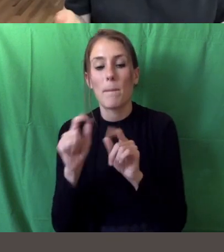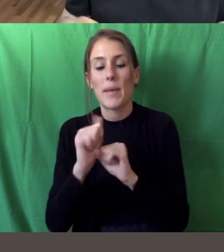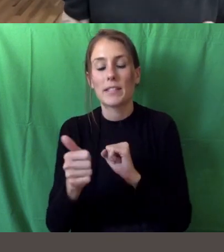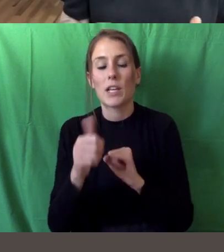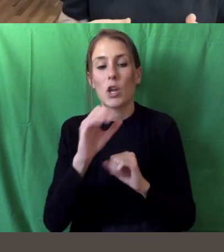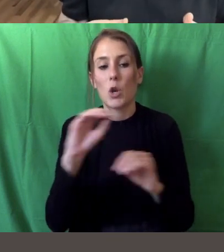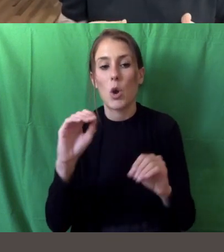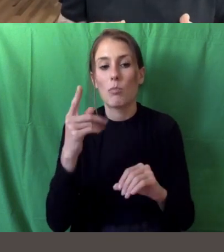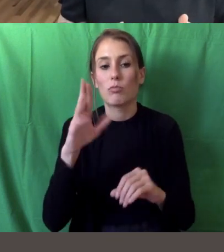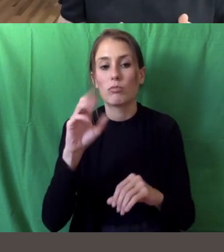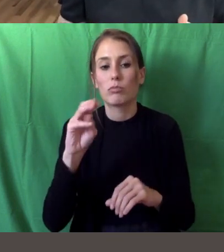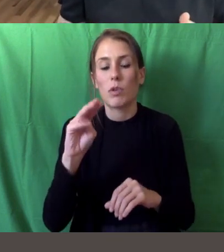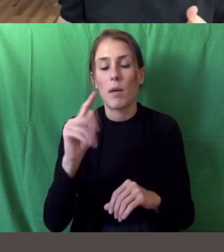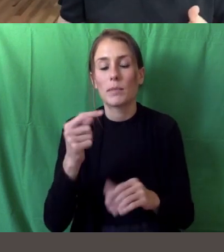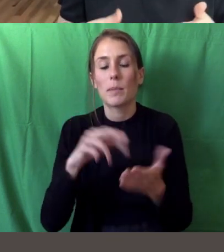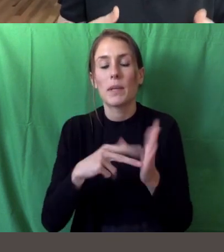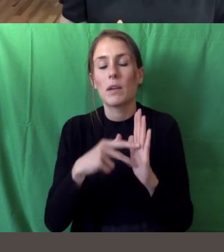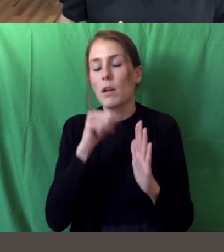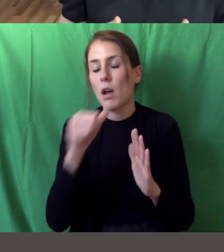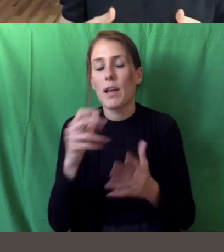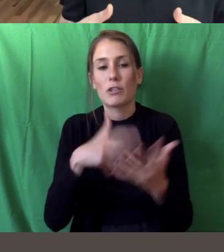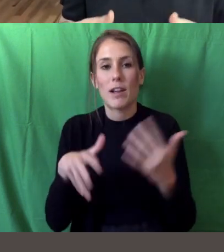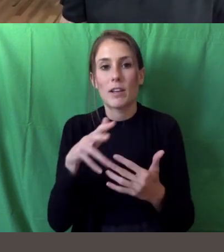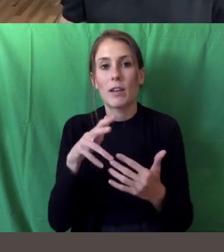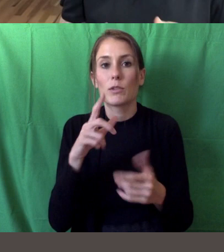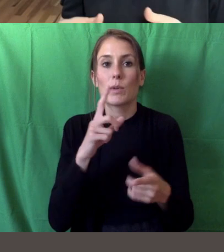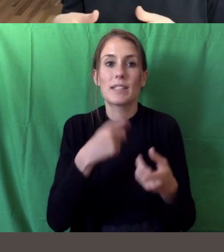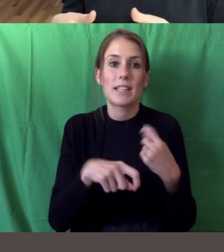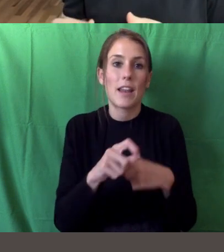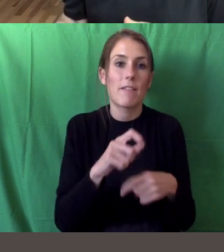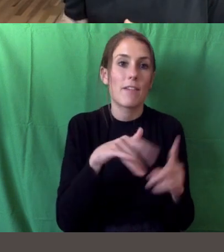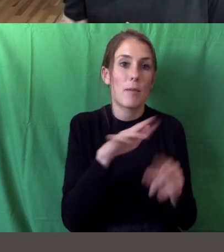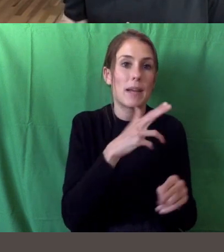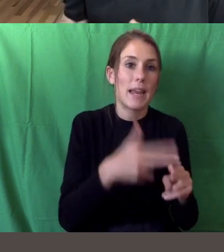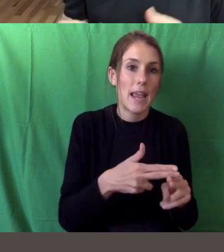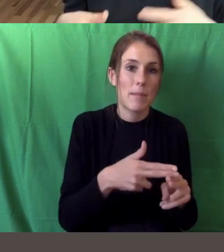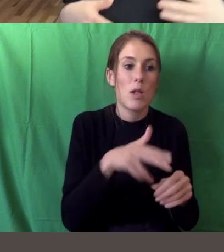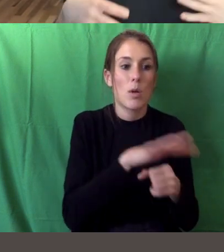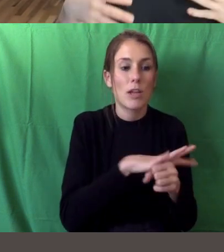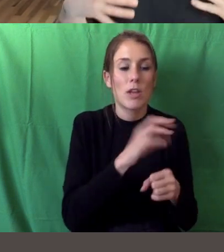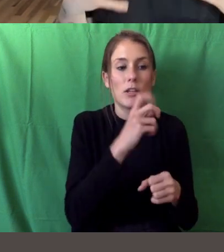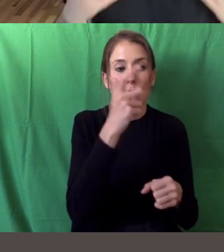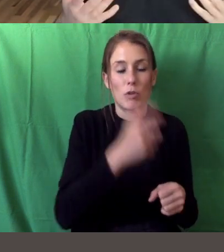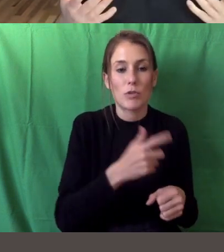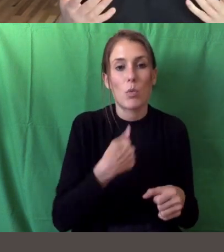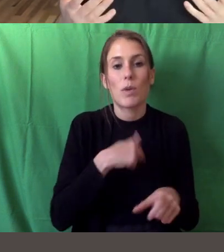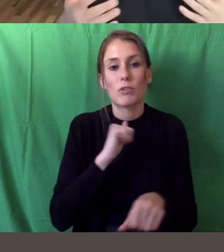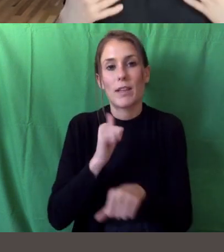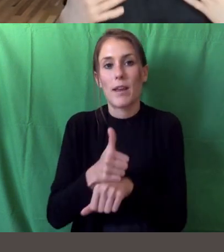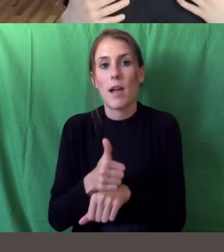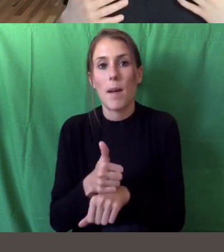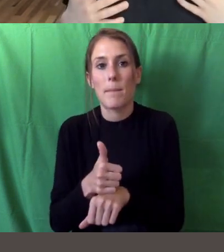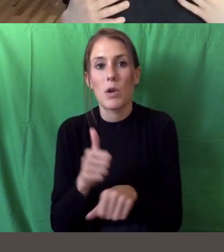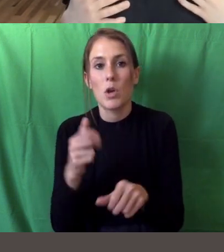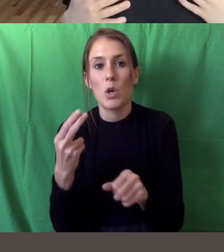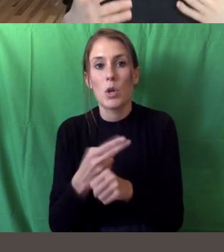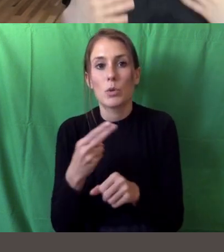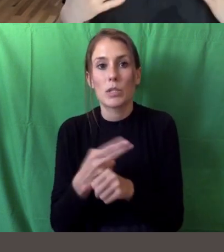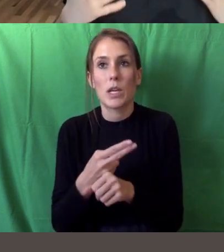And so instead of providing it with that environment name, your location, and your subscription, we are actually setting that up using.